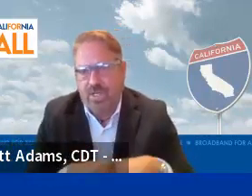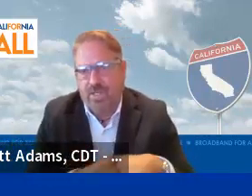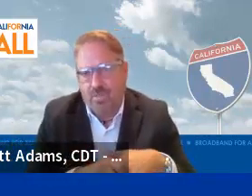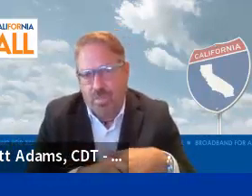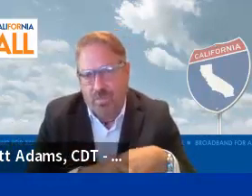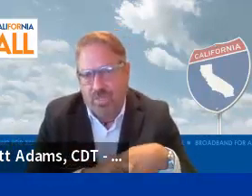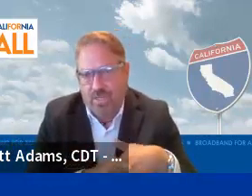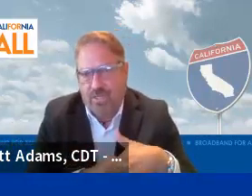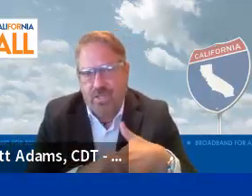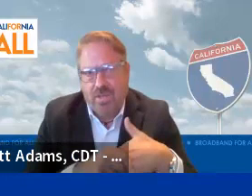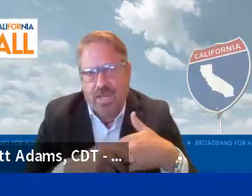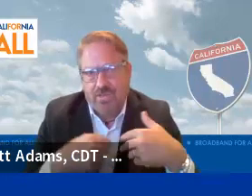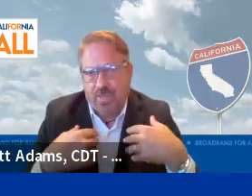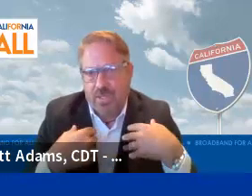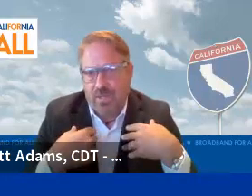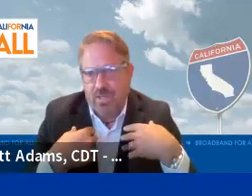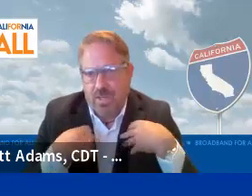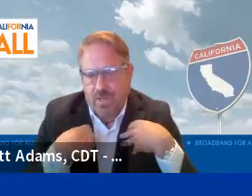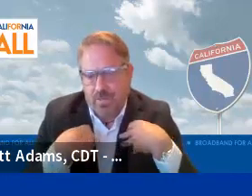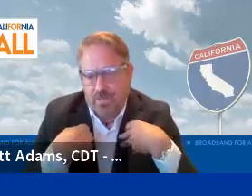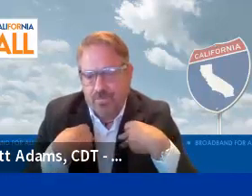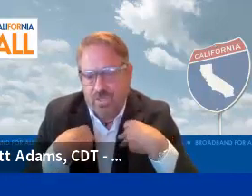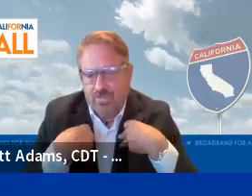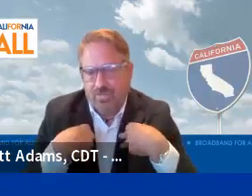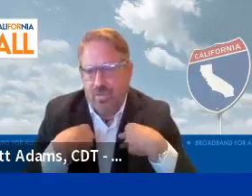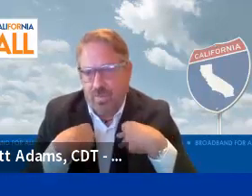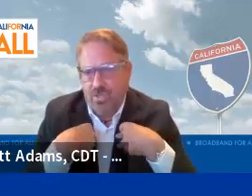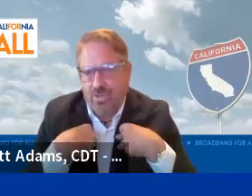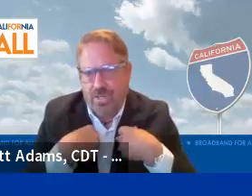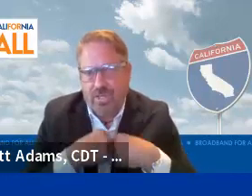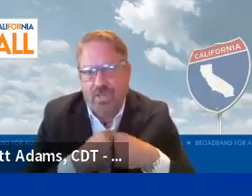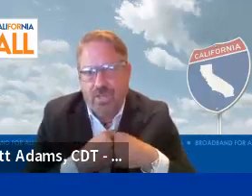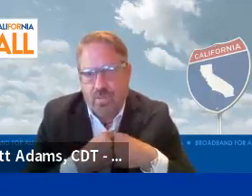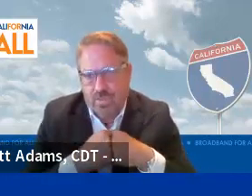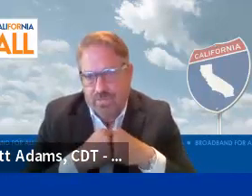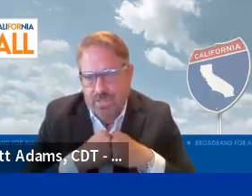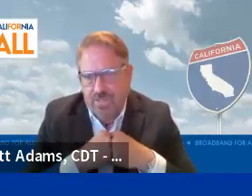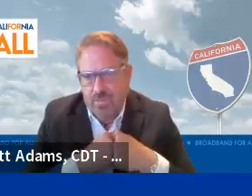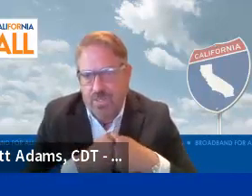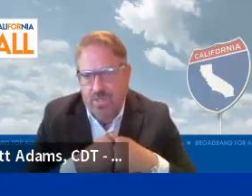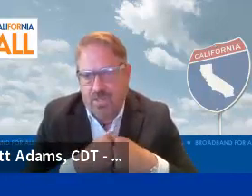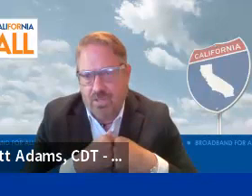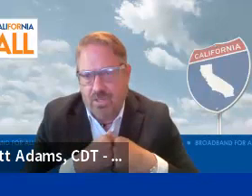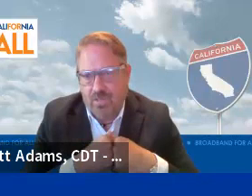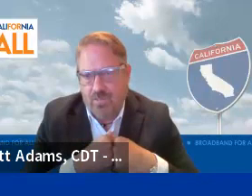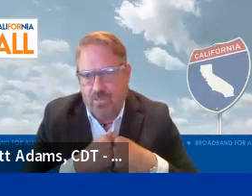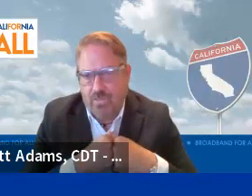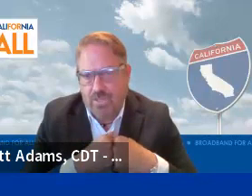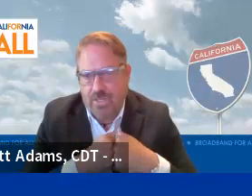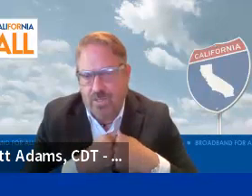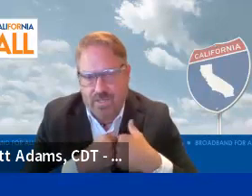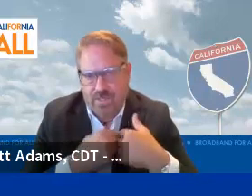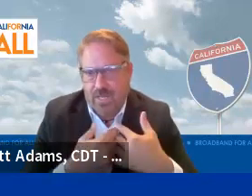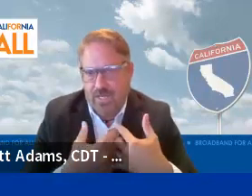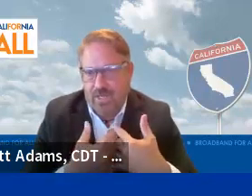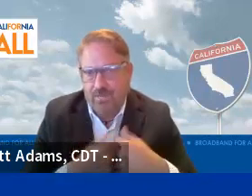planning and the BEAD planning has been to fulfill the mission that was given to us by that the NTIA,